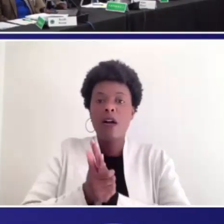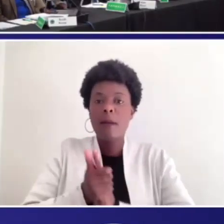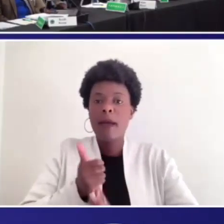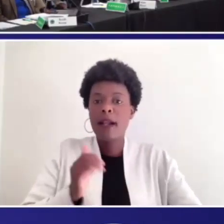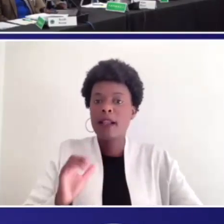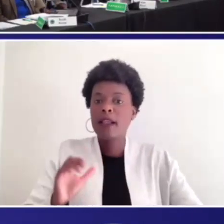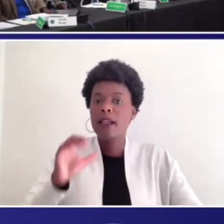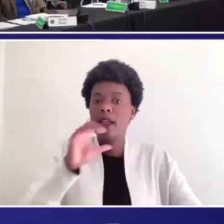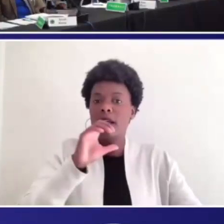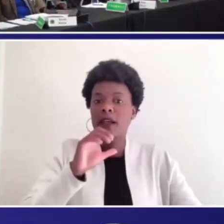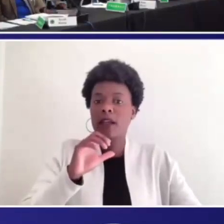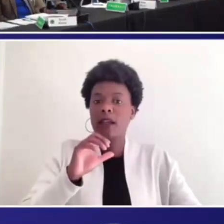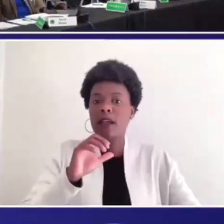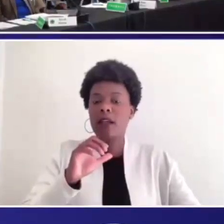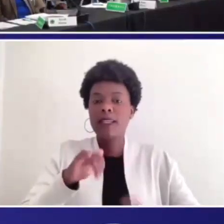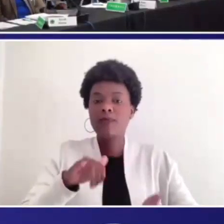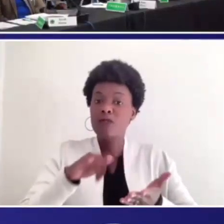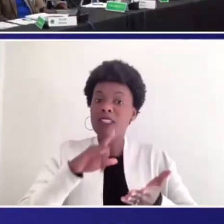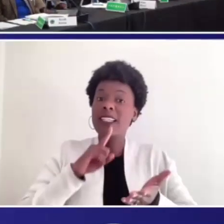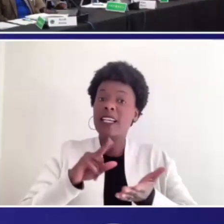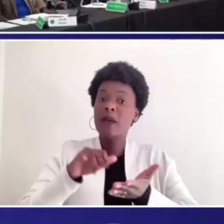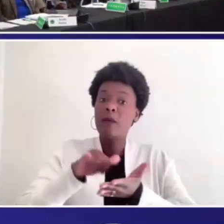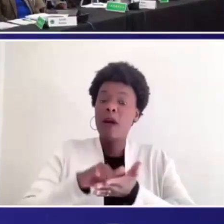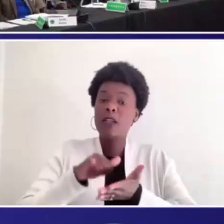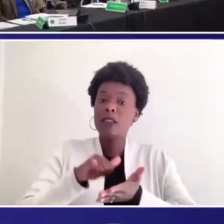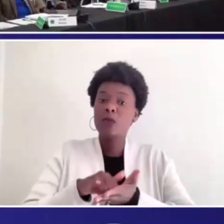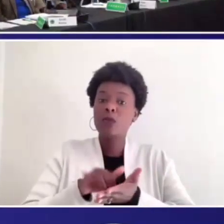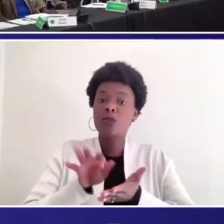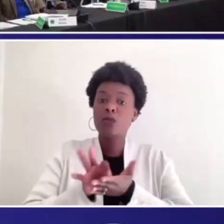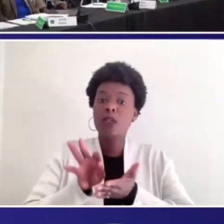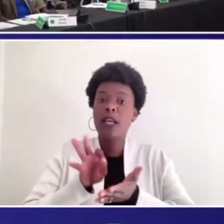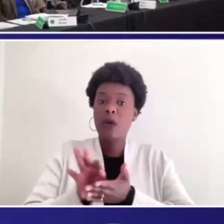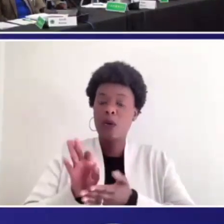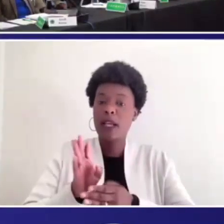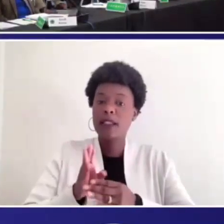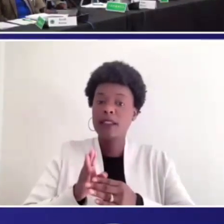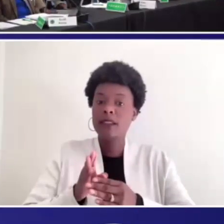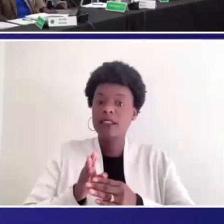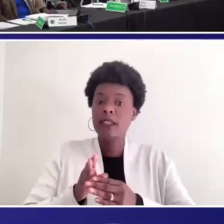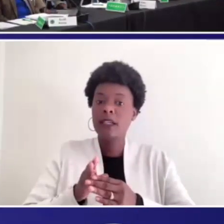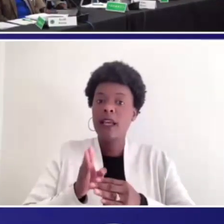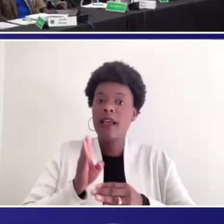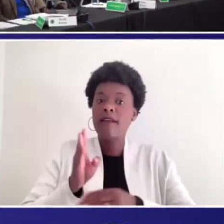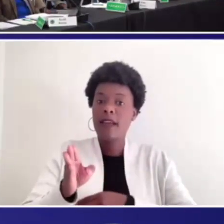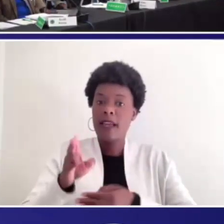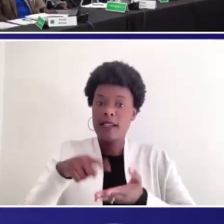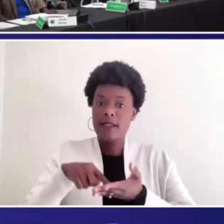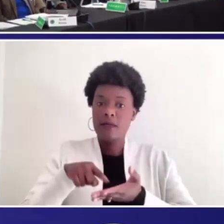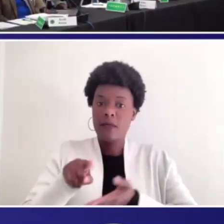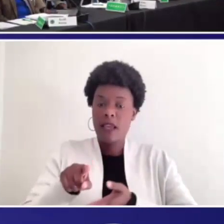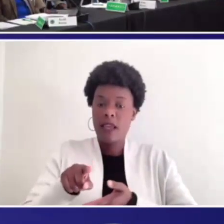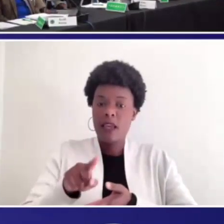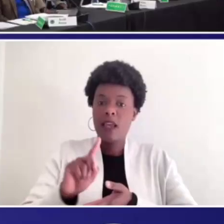in fact, it is impossible for it to count as an advance payment. It must count only as an overpayment.